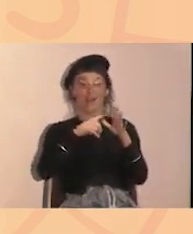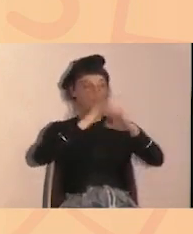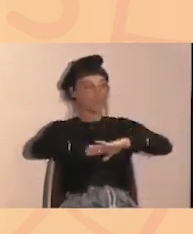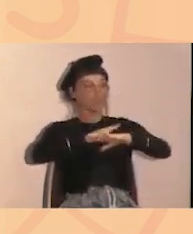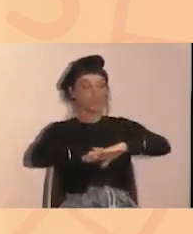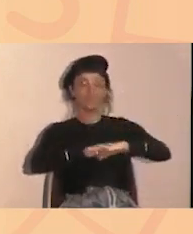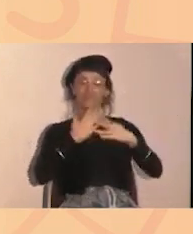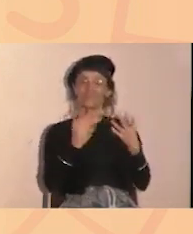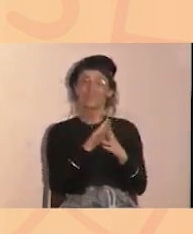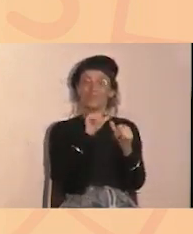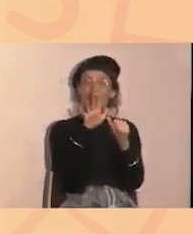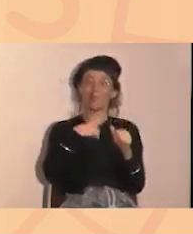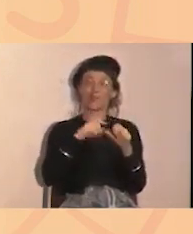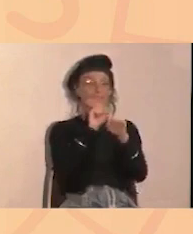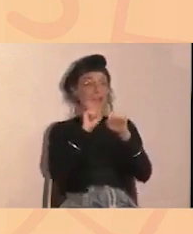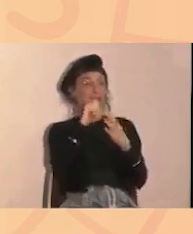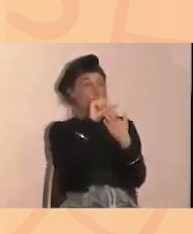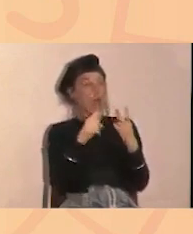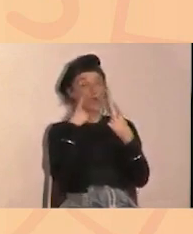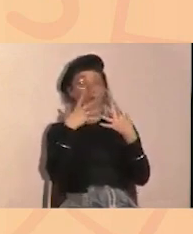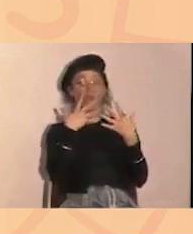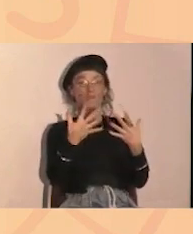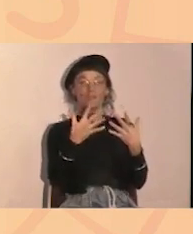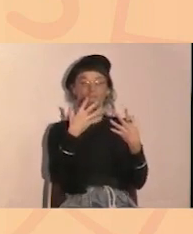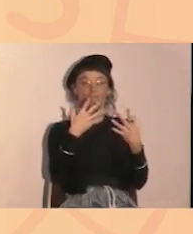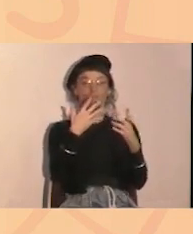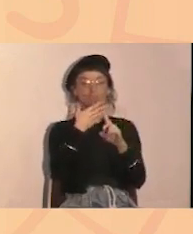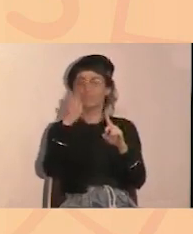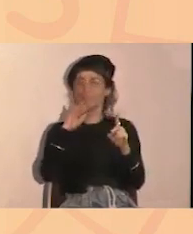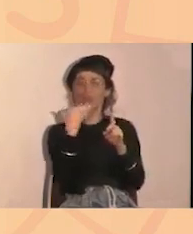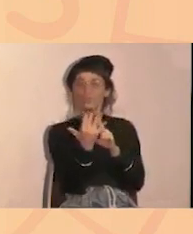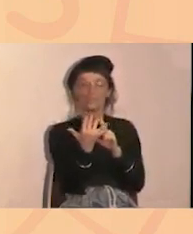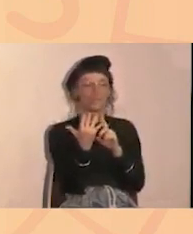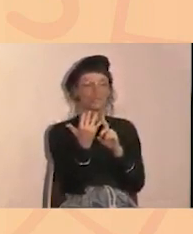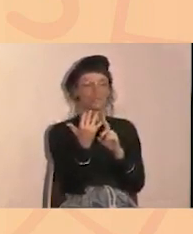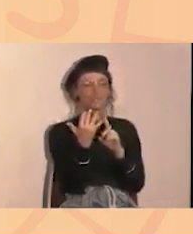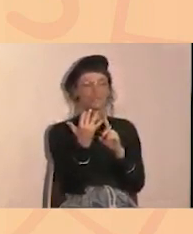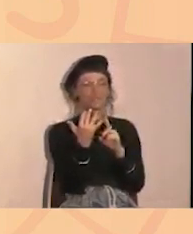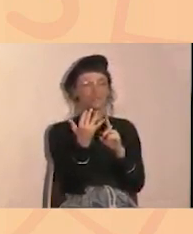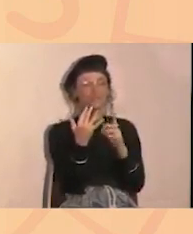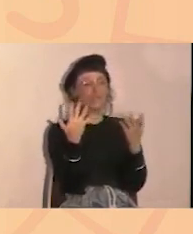And for me in exhibition making, particularly as Aboriginal people, we have this opportunity but great responsibility